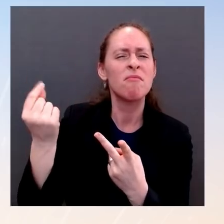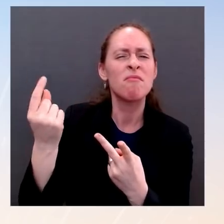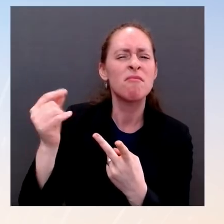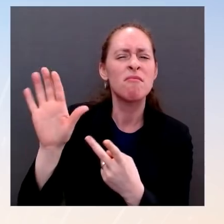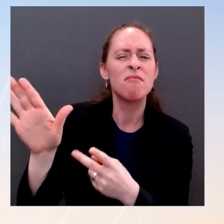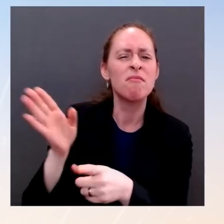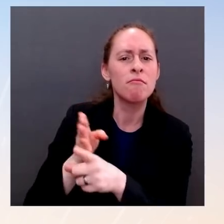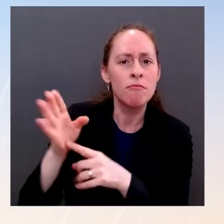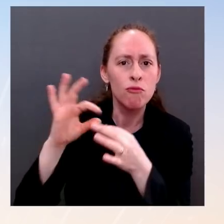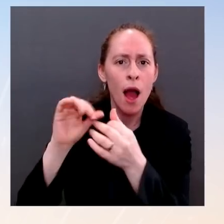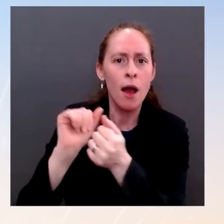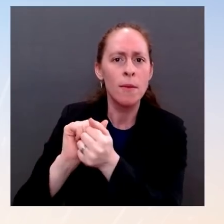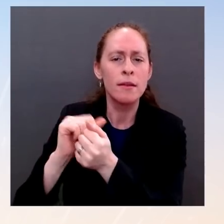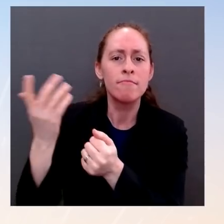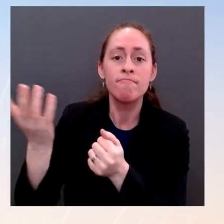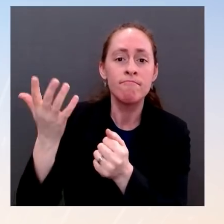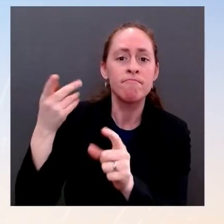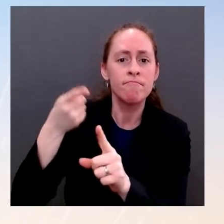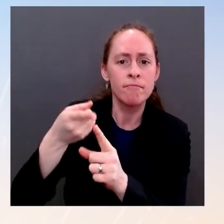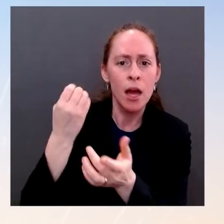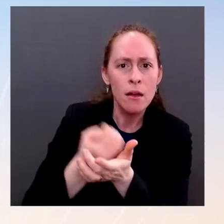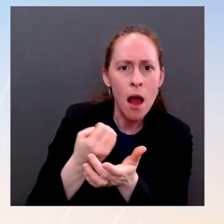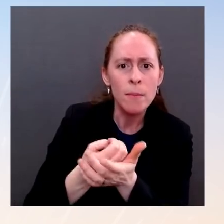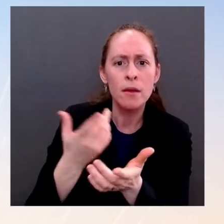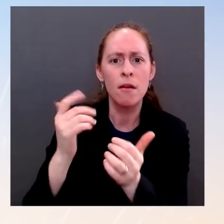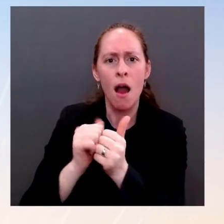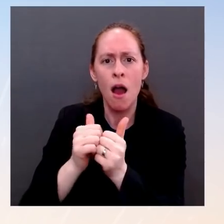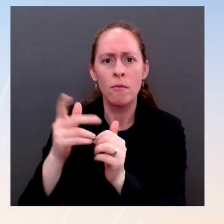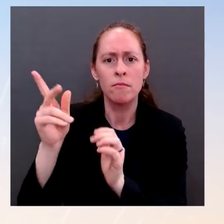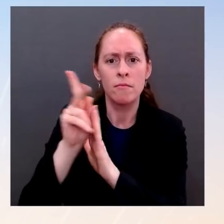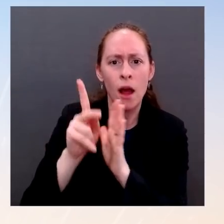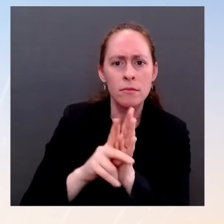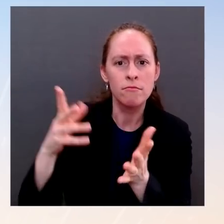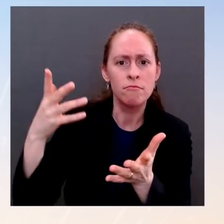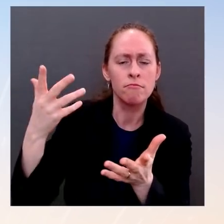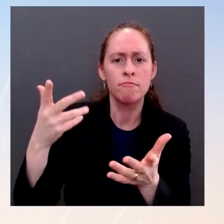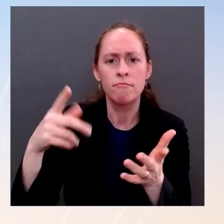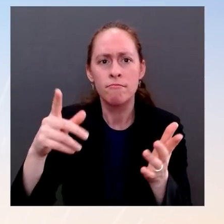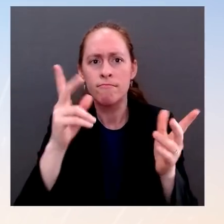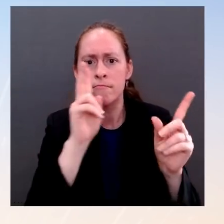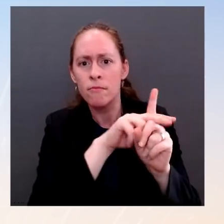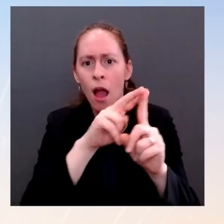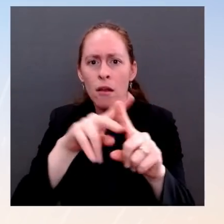policymaking process for a range of issues at the intersection of economic policy and national security.